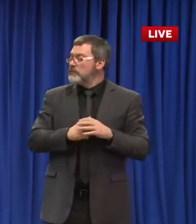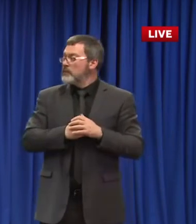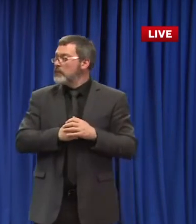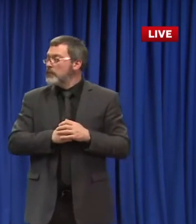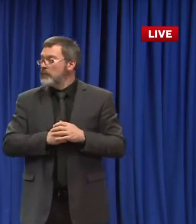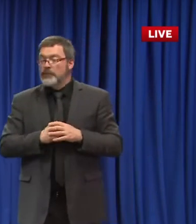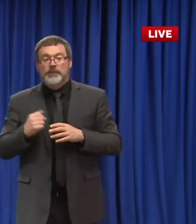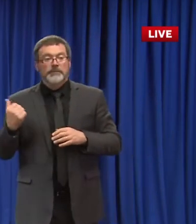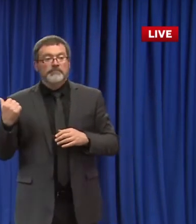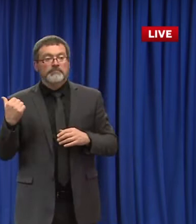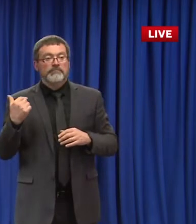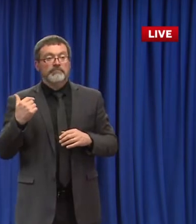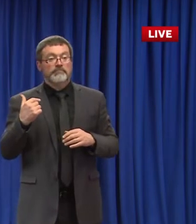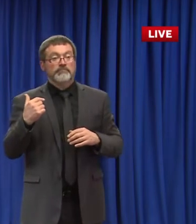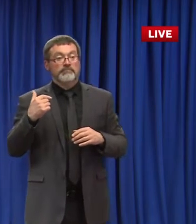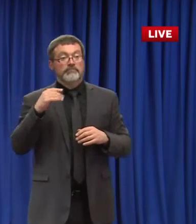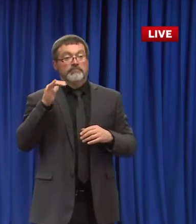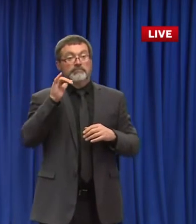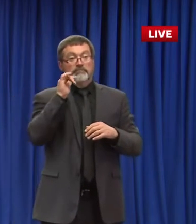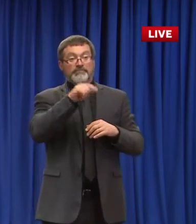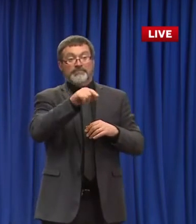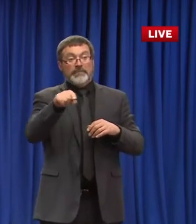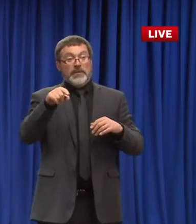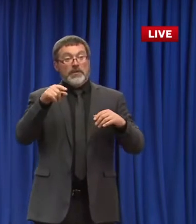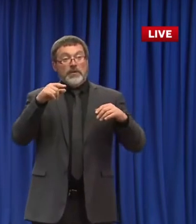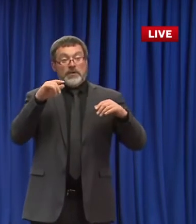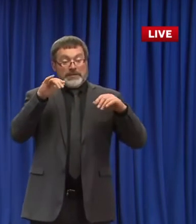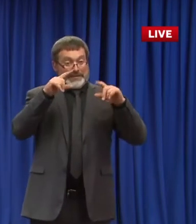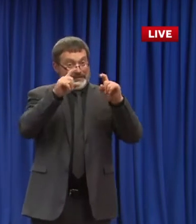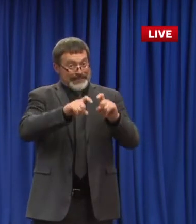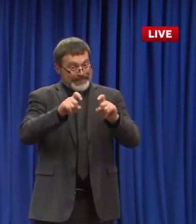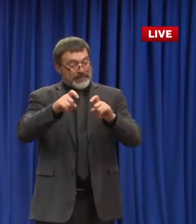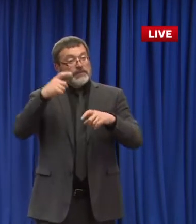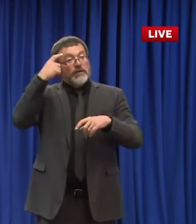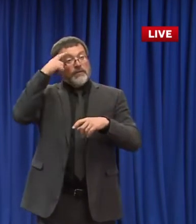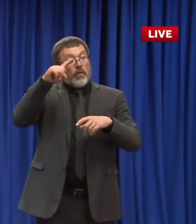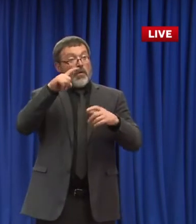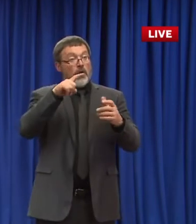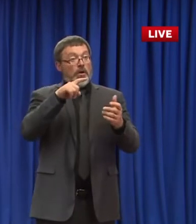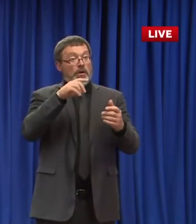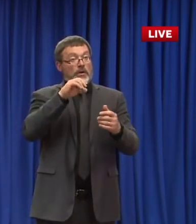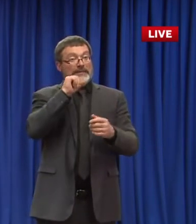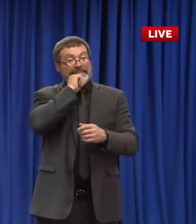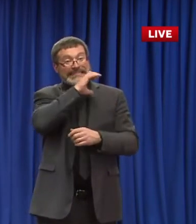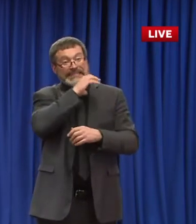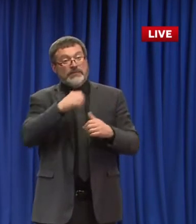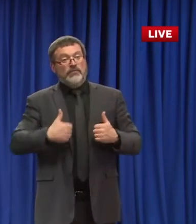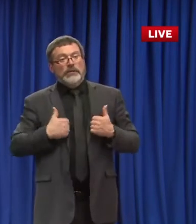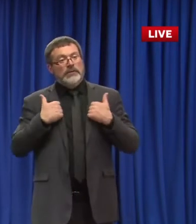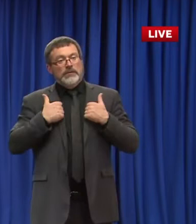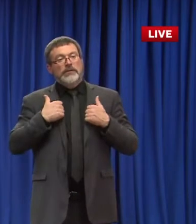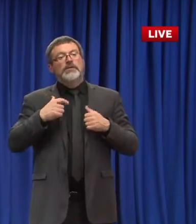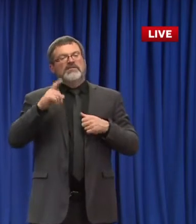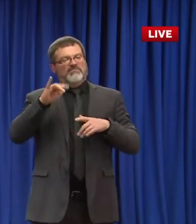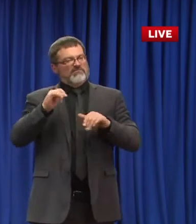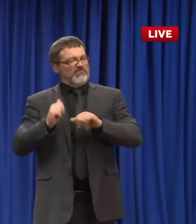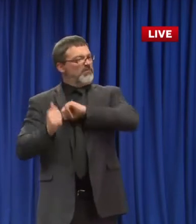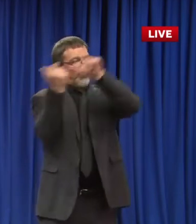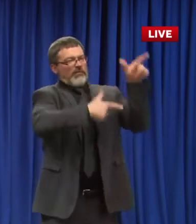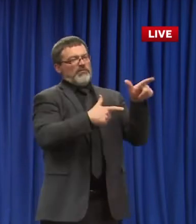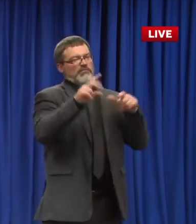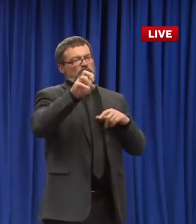SO THE QUESTION WAS WHAT RESIDENTS ARE WE TESTING IN OUR CURRENT BASELINE TESTING?